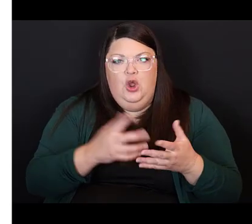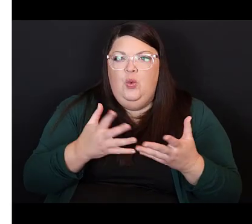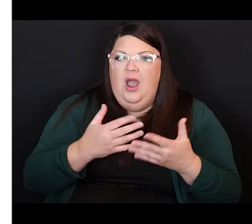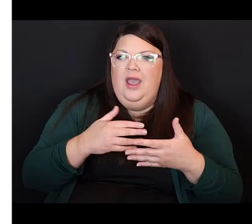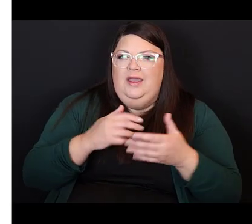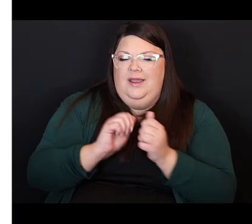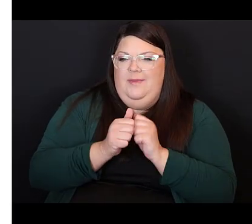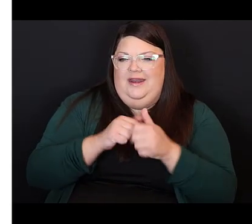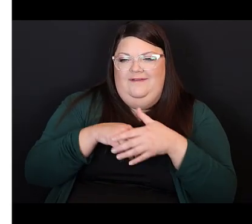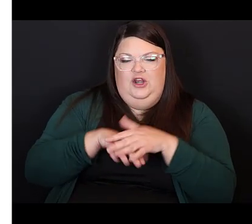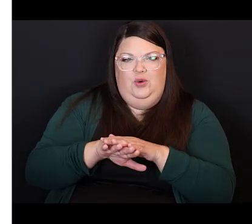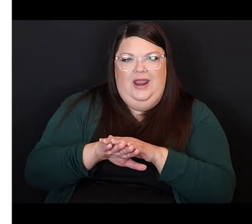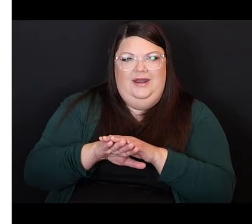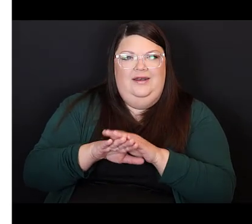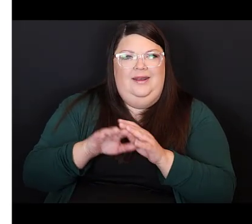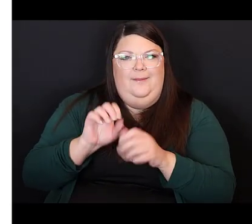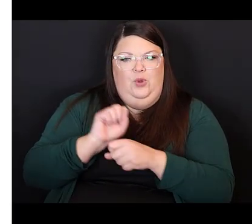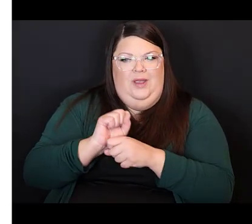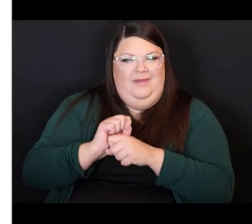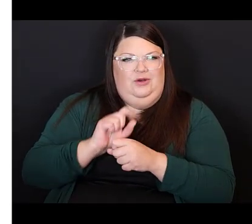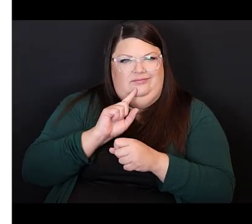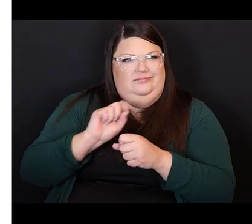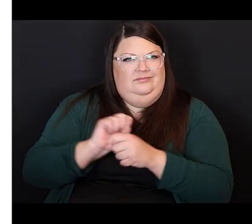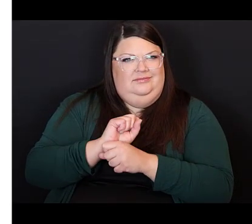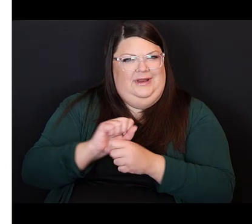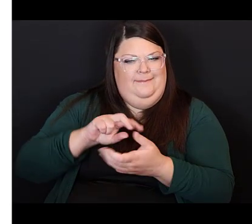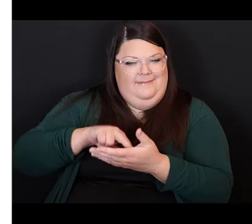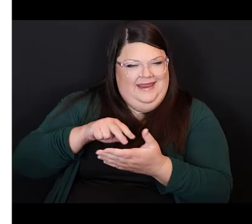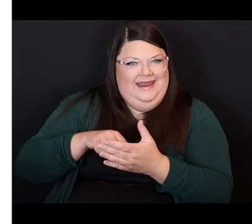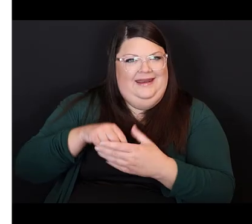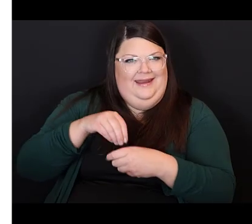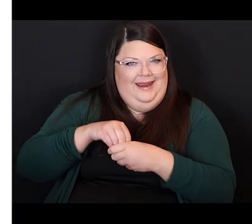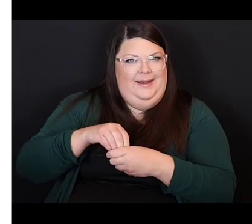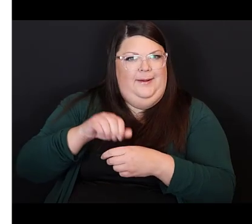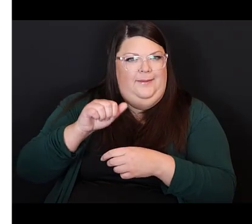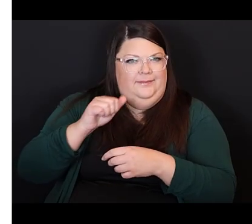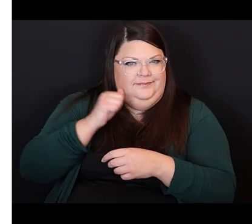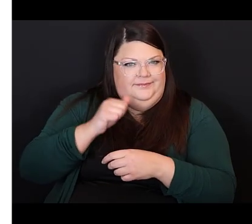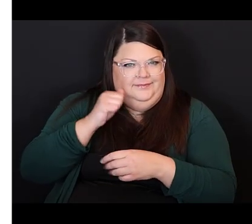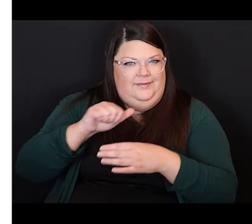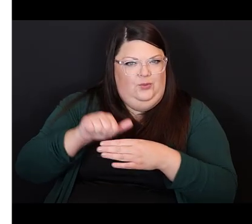integrated employment meant in practice. I was impressed by their commitment to serving people